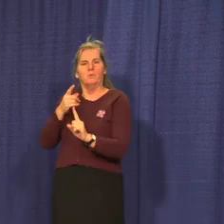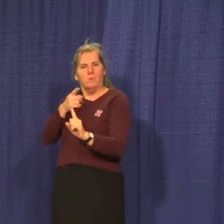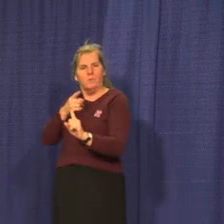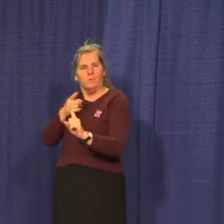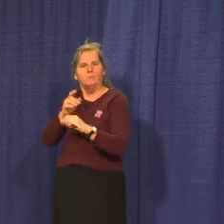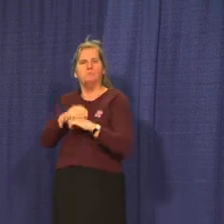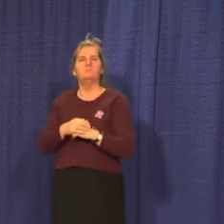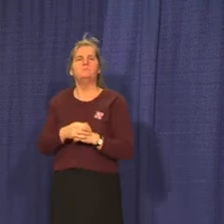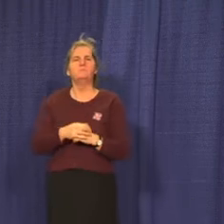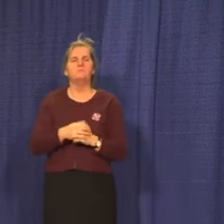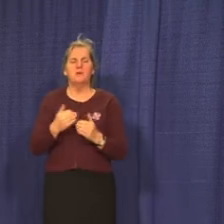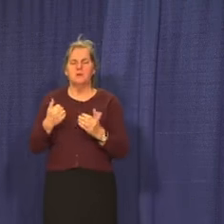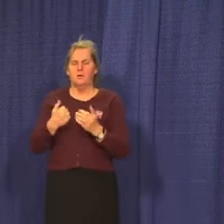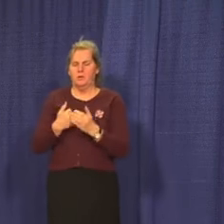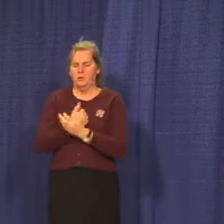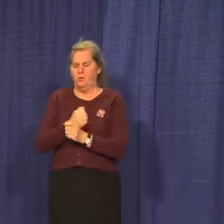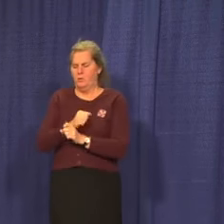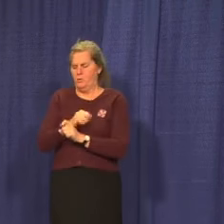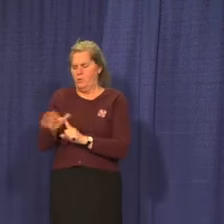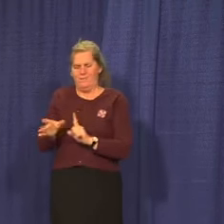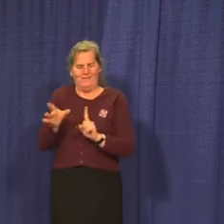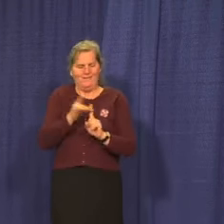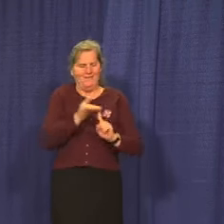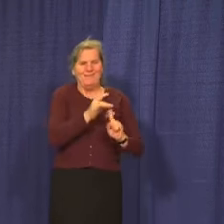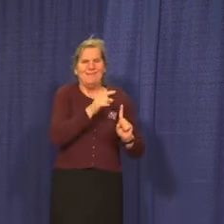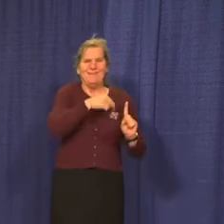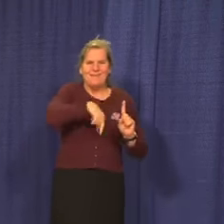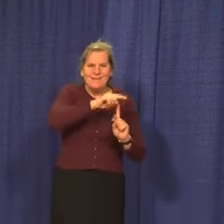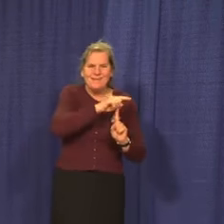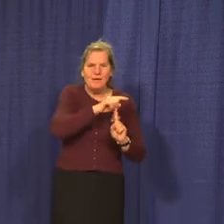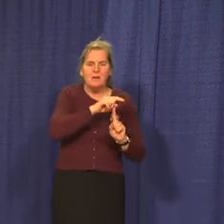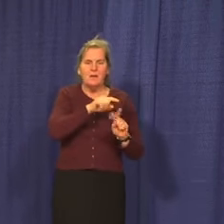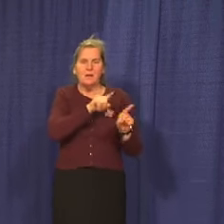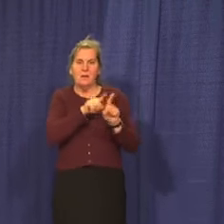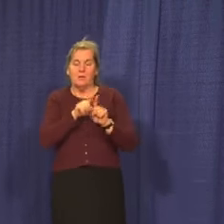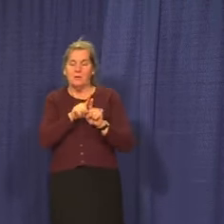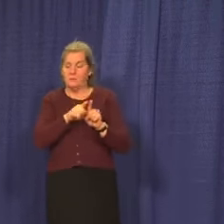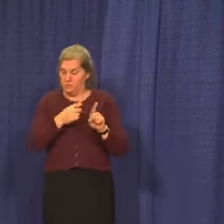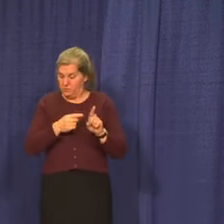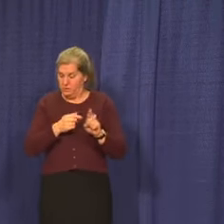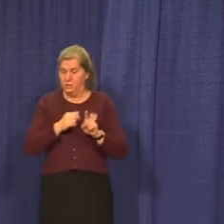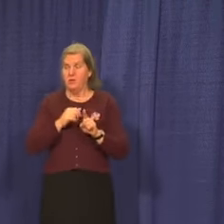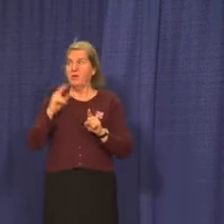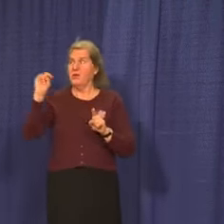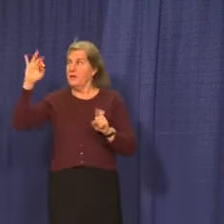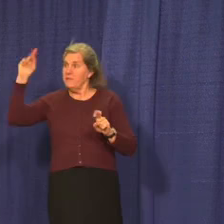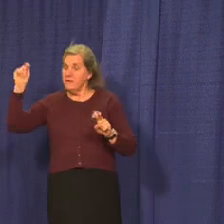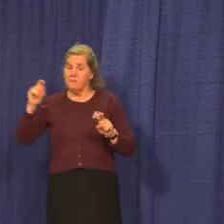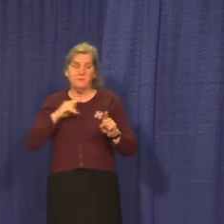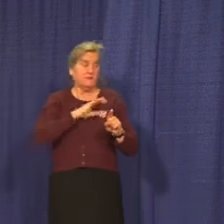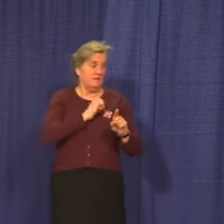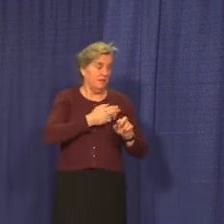THE NEW CASES THAT WE HAVE SEEN IN YUKON RECENTLY COMBINED WITH THE INCRESASE CASES IN NUNAVUT IN BRITISH COLUMBIA, AND